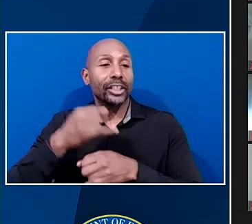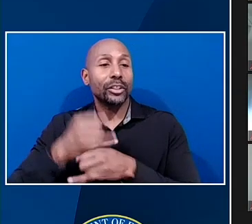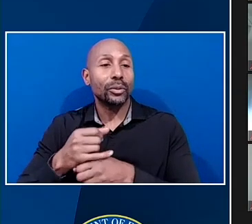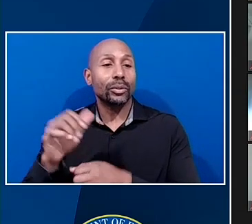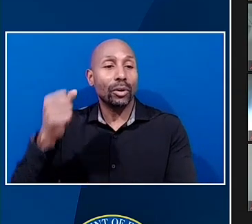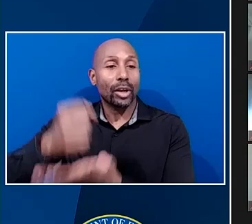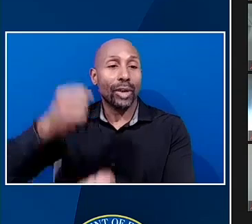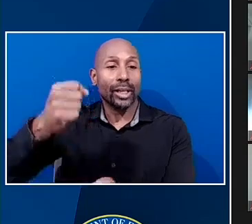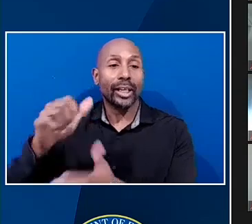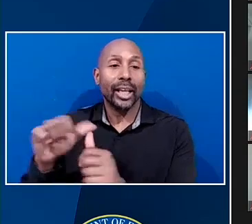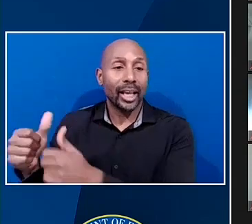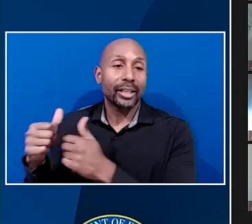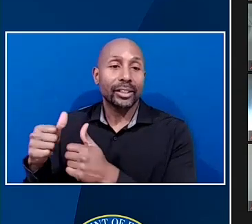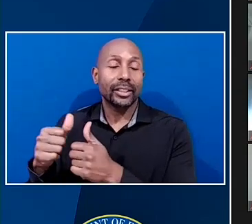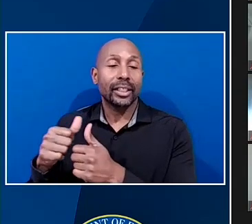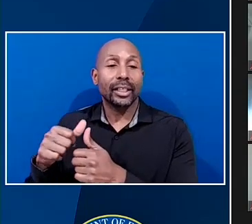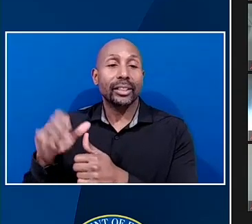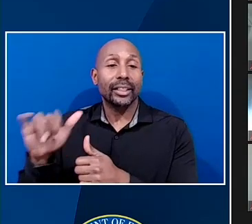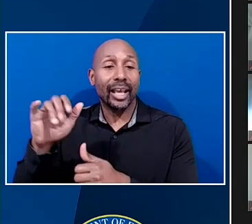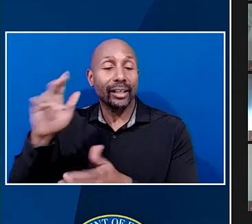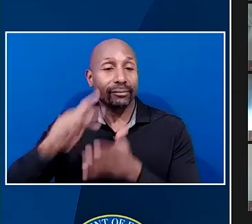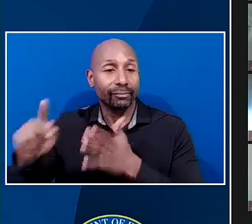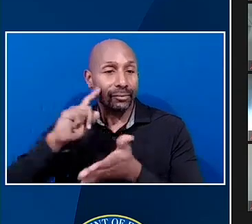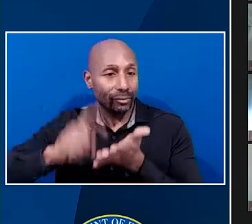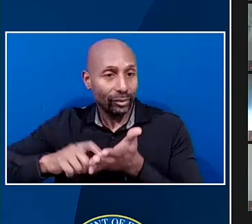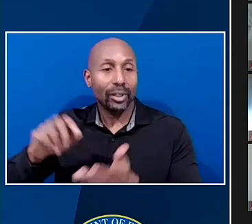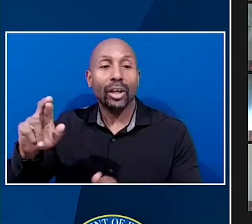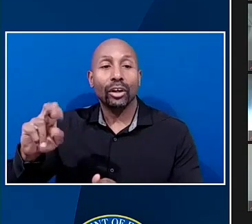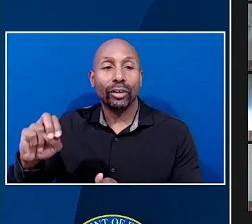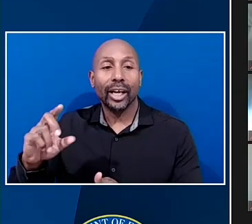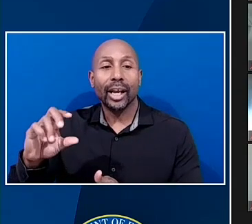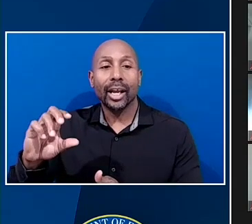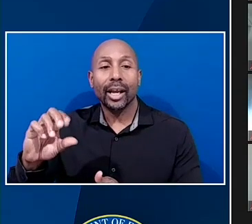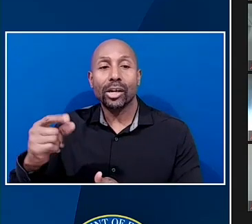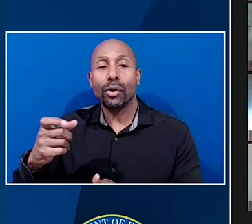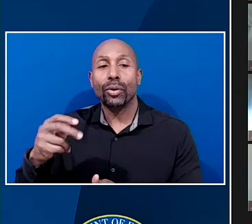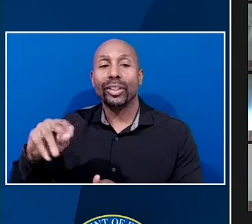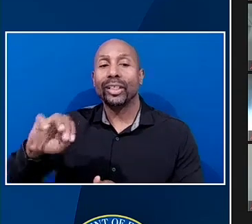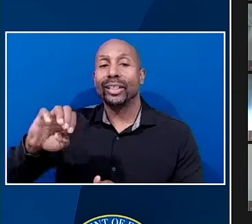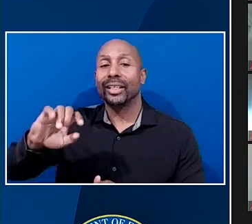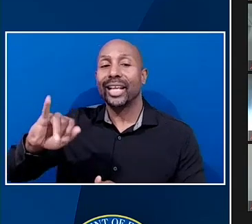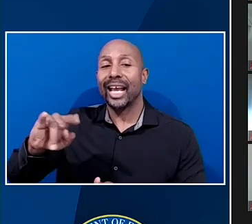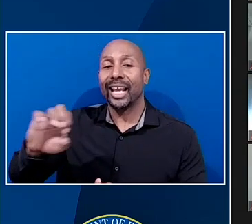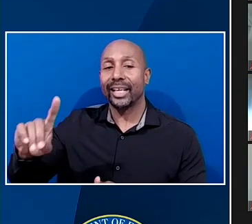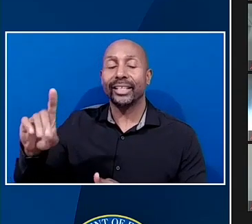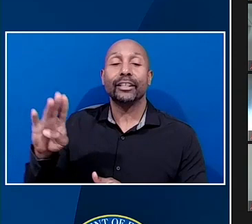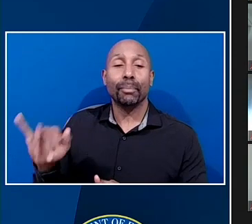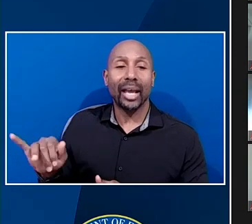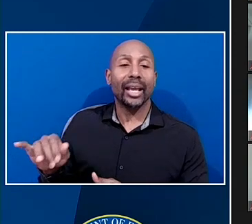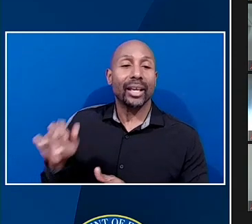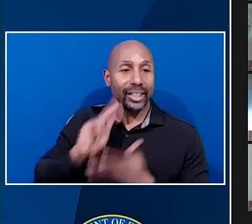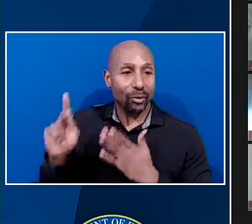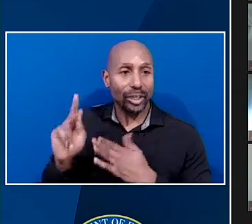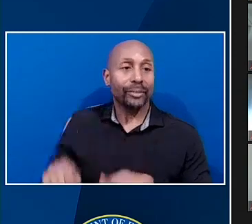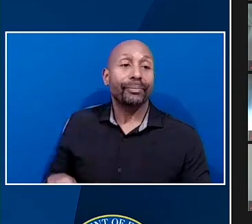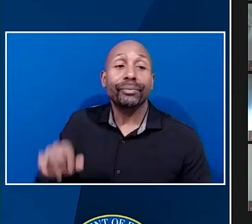Good morning. Hello. Good morning. And Michale McComis. Good morning. Good morning. Our legal assistance